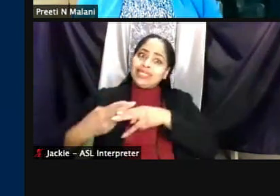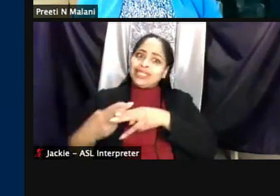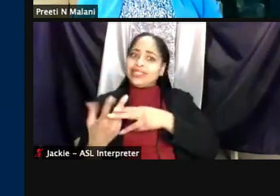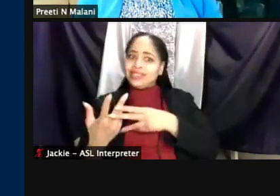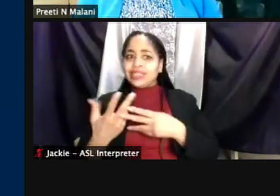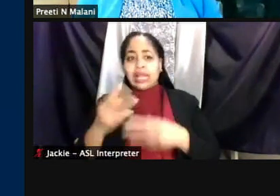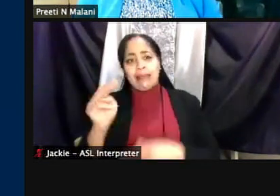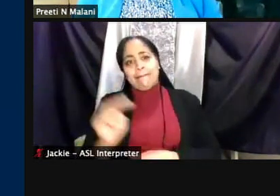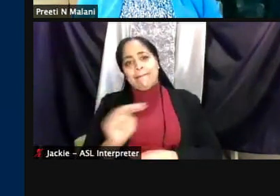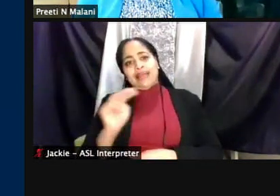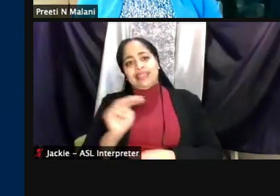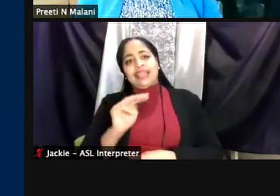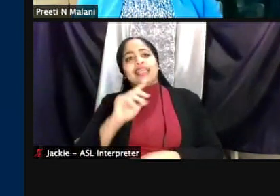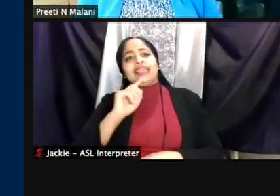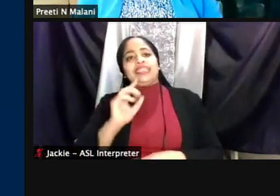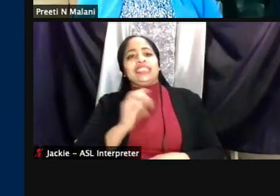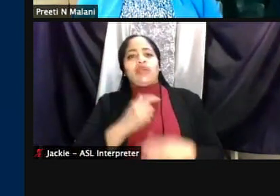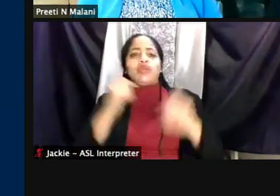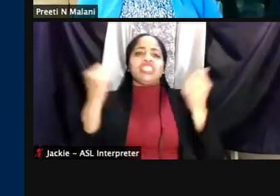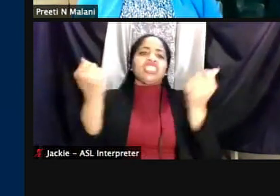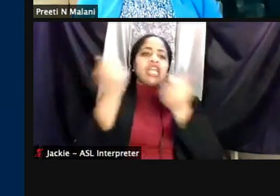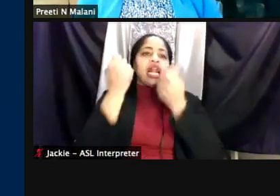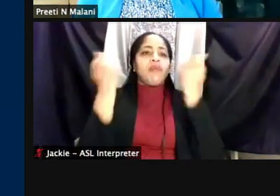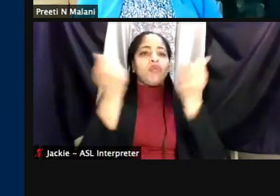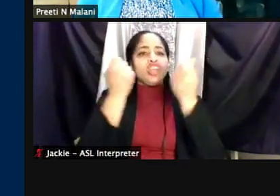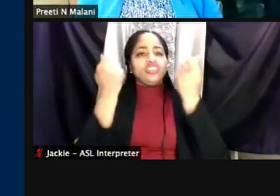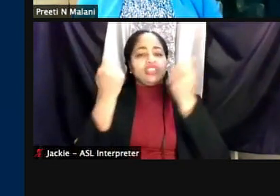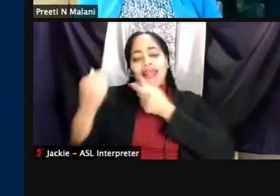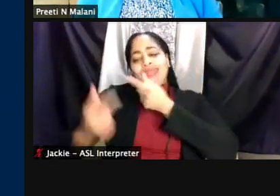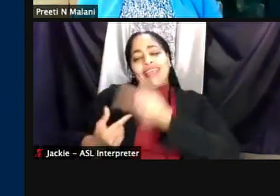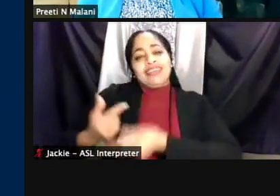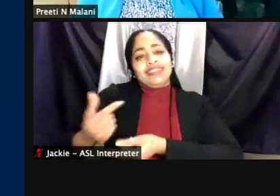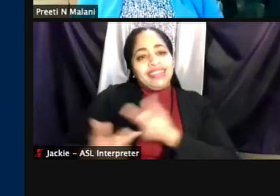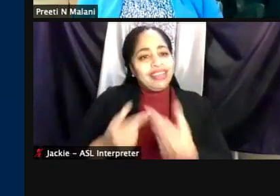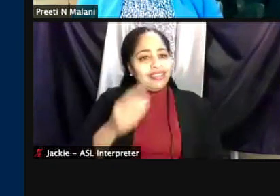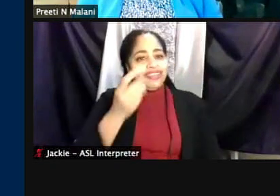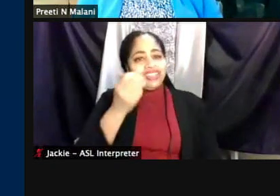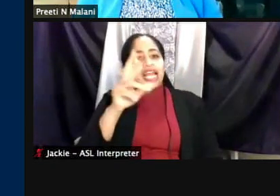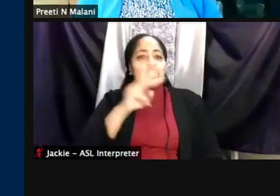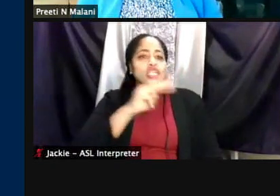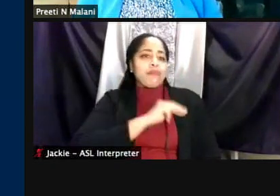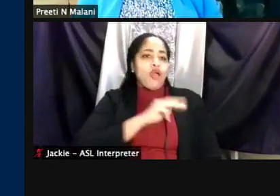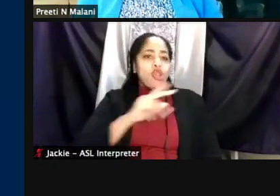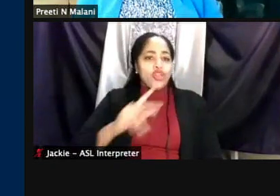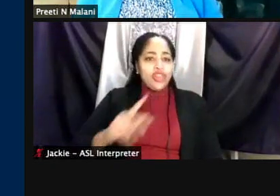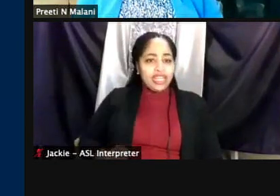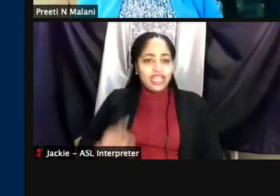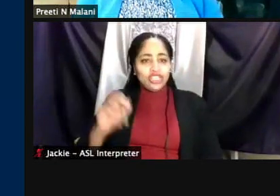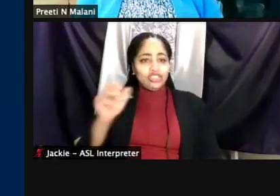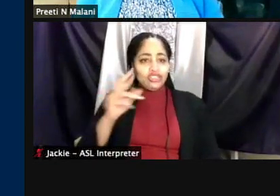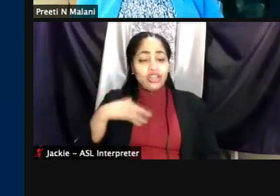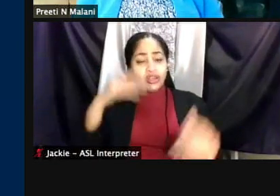Monday is our celebration of the legacy of Dr. Martin Luther King, Jr. And I hope that you will join us in participating